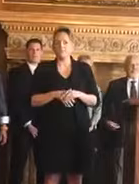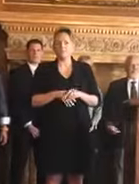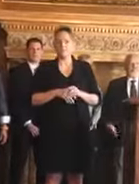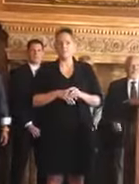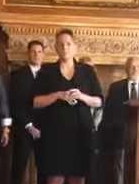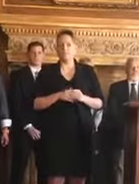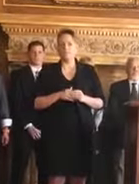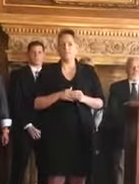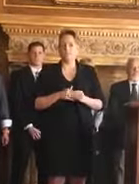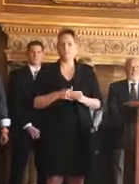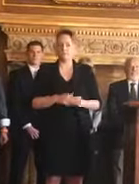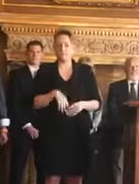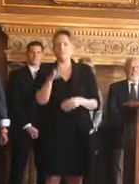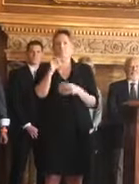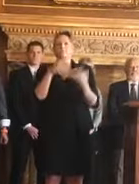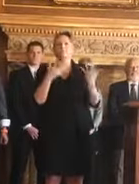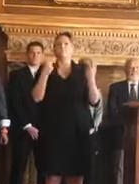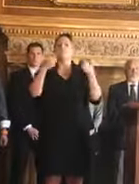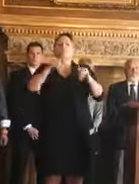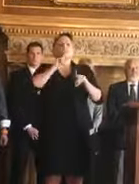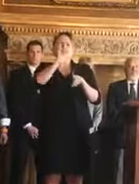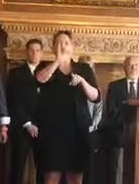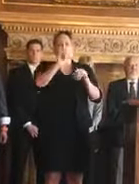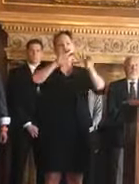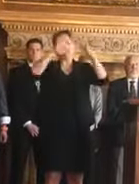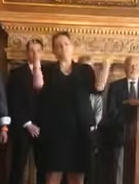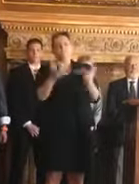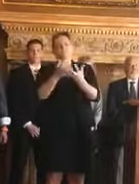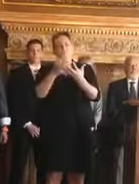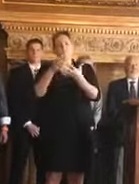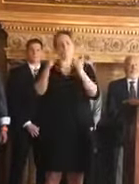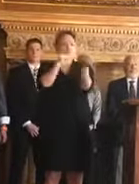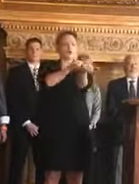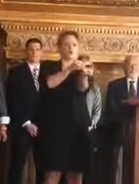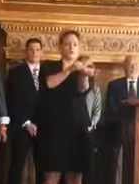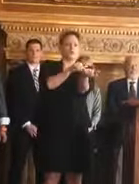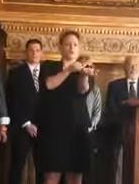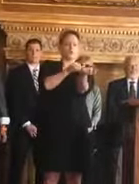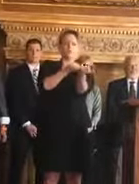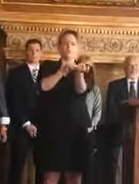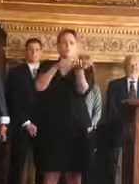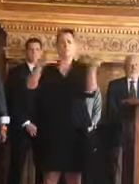represent to our community?